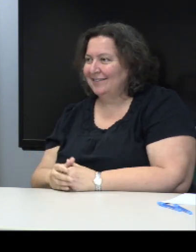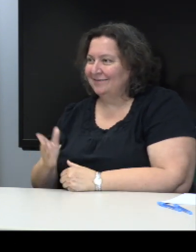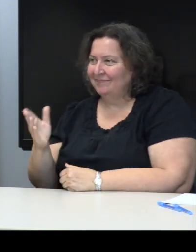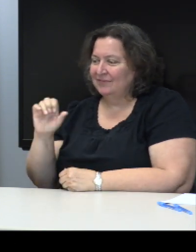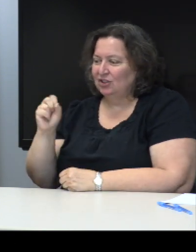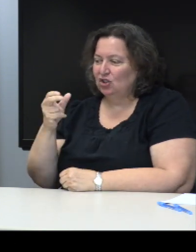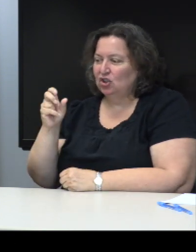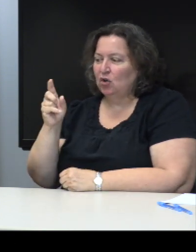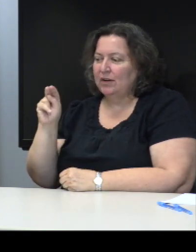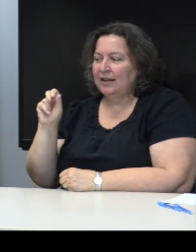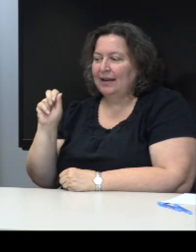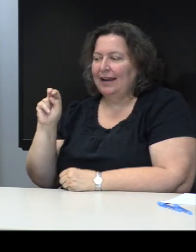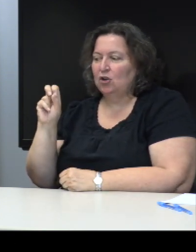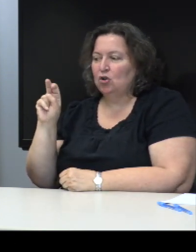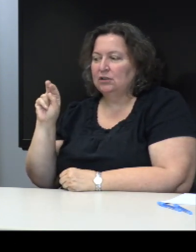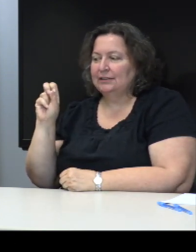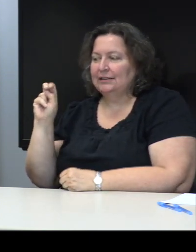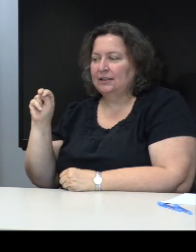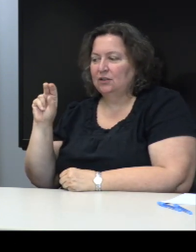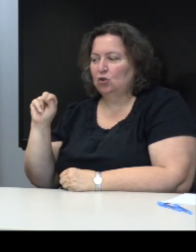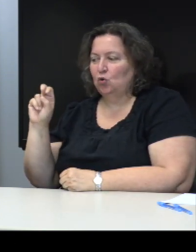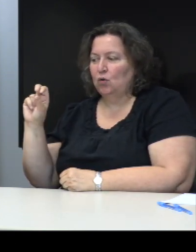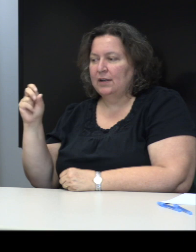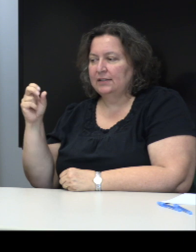Sheridan: I’m Sheridan Anderson, Norah’s mother. Norah: I’m Norah Malloy.